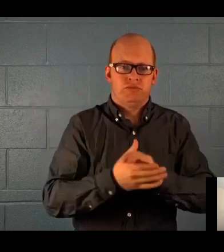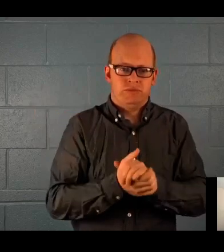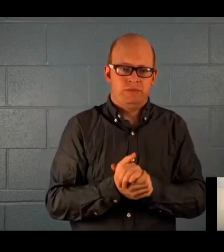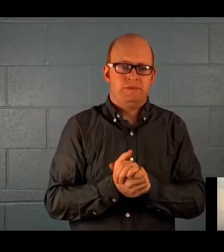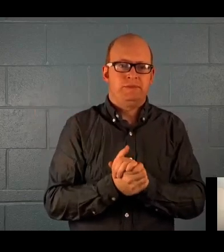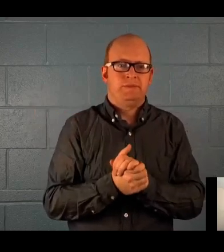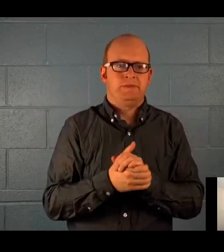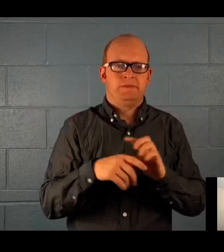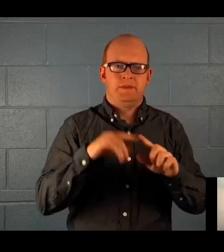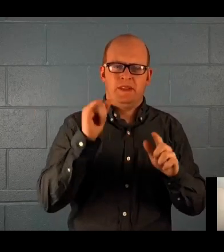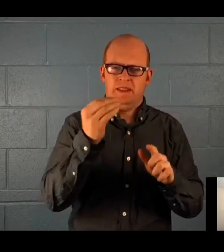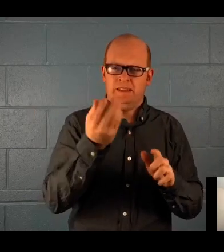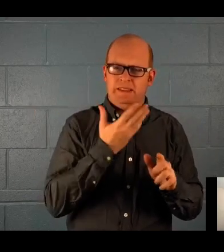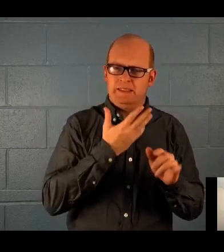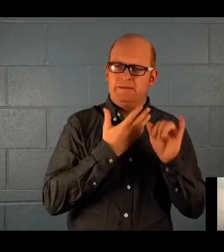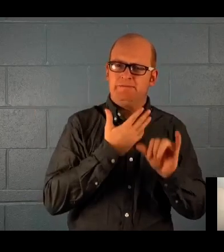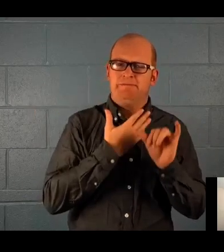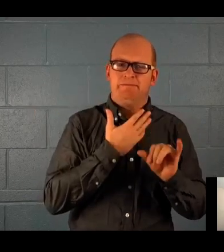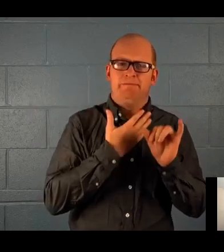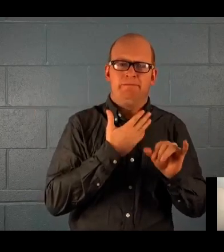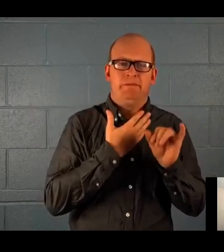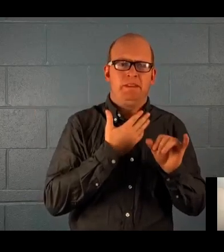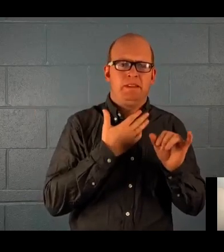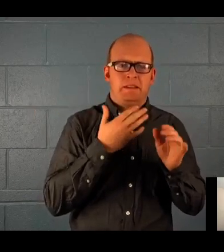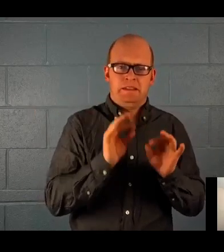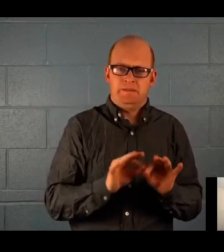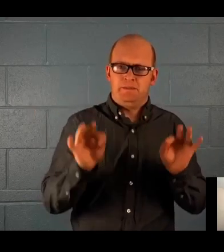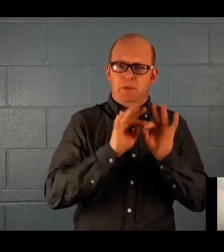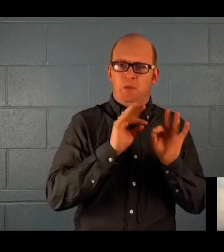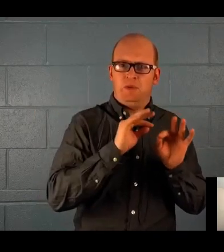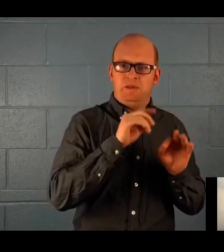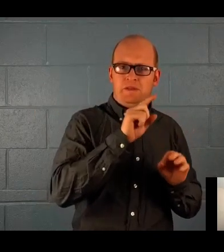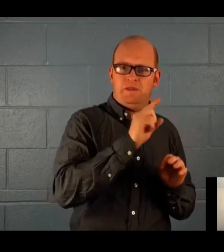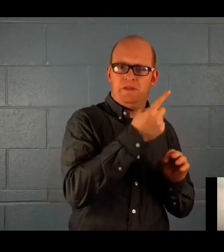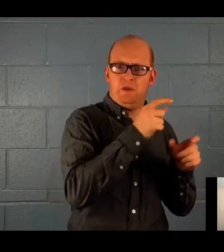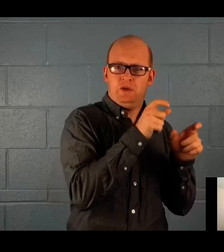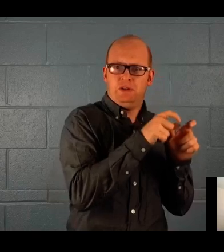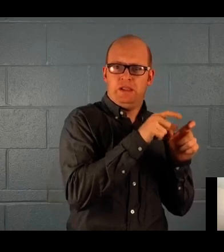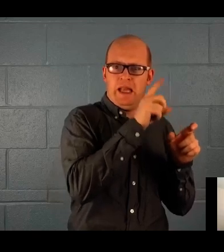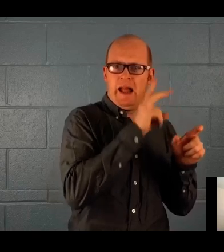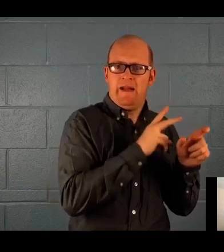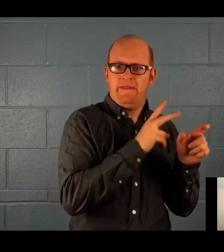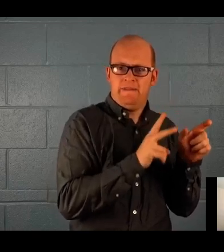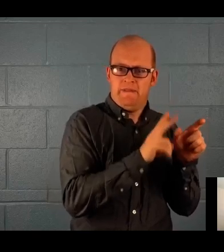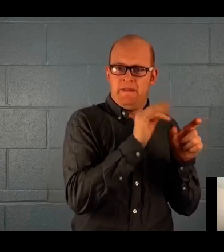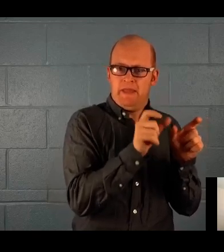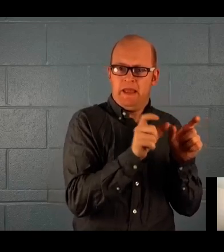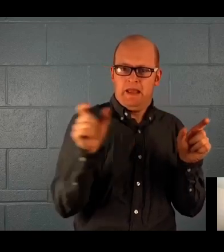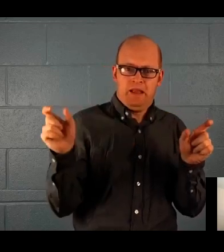and maybe more importantly about the front half vector alone. And so my lab currently is exploring ways